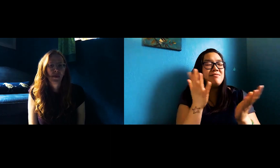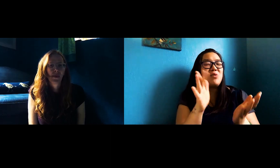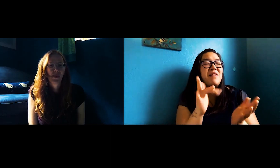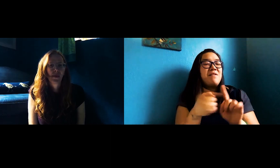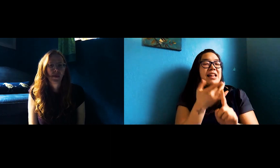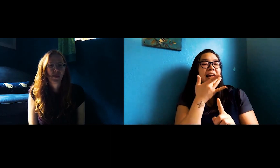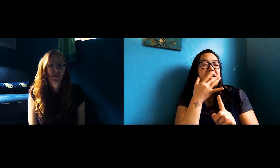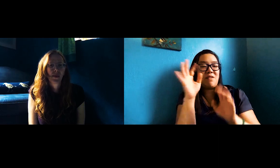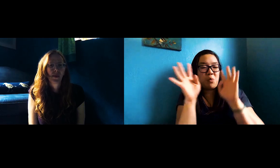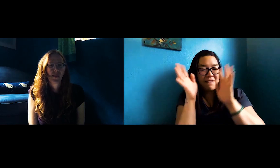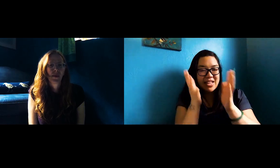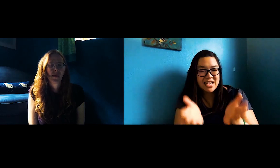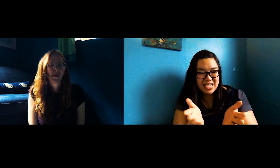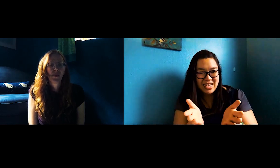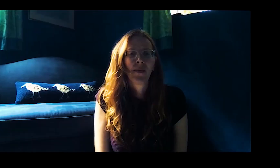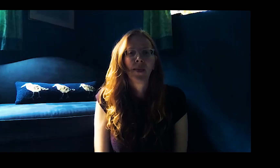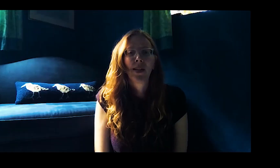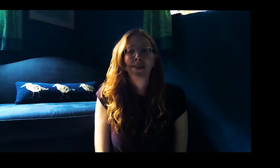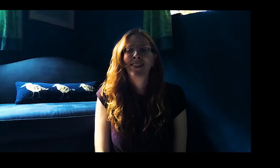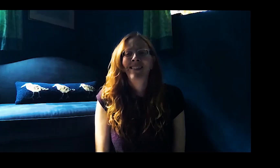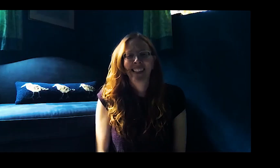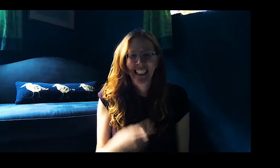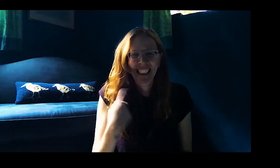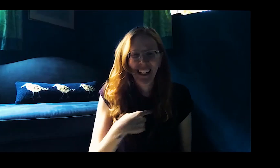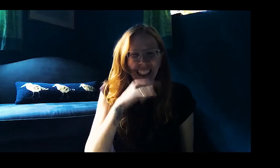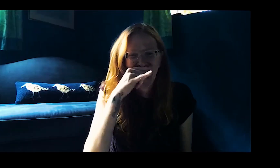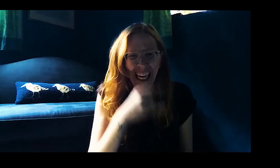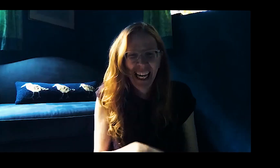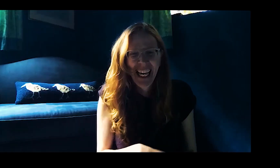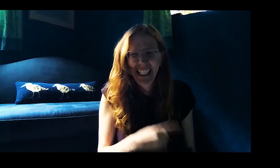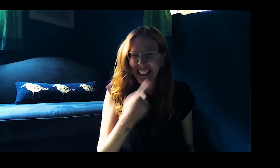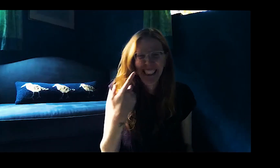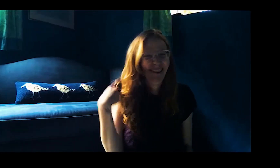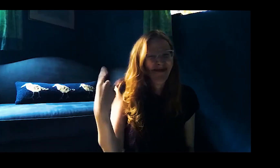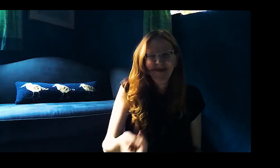what was your first taste of creativity? I mean.. Ever since I was a kid,